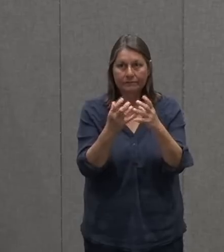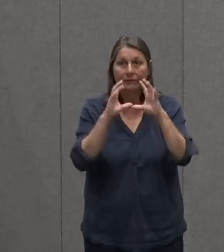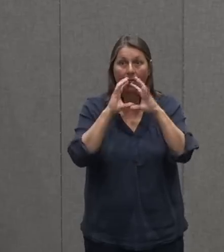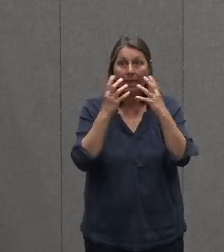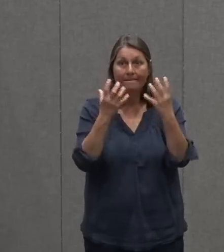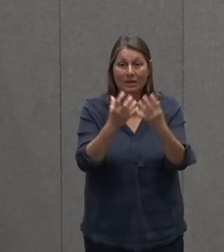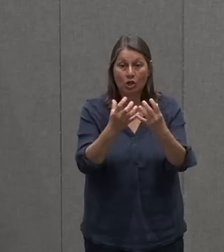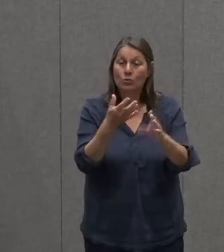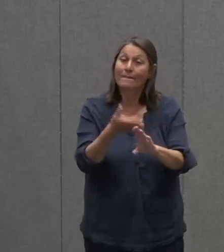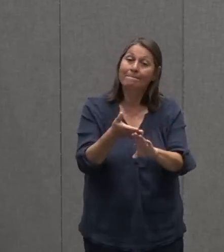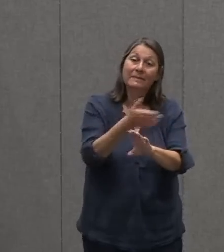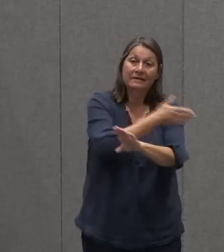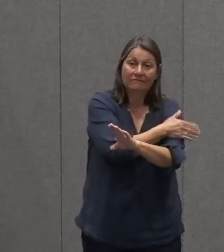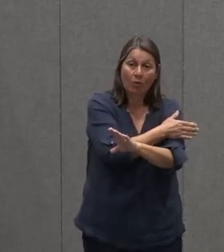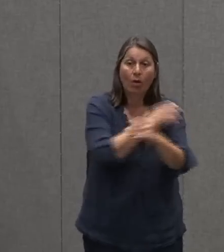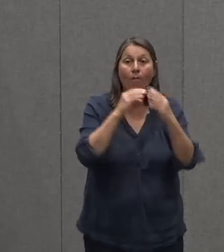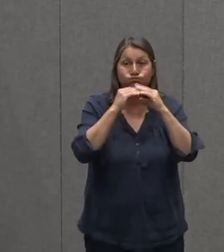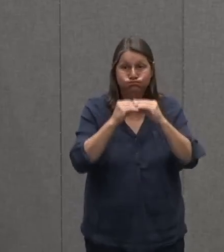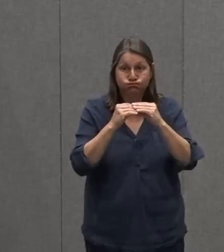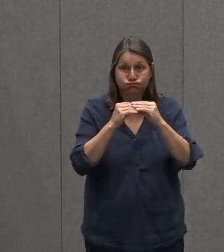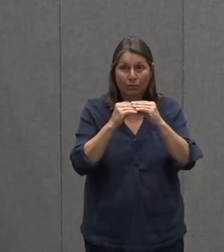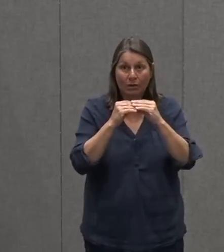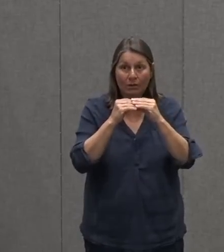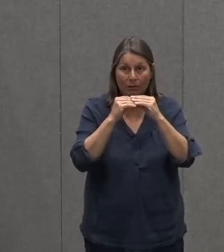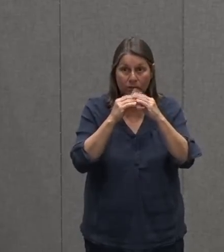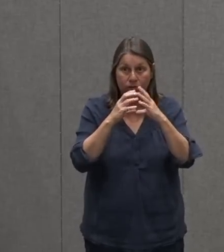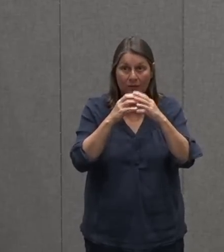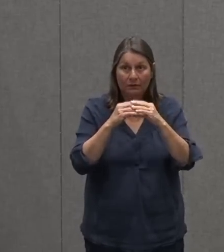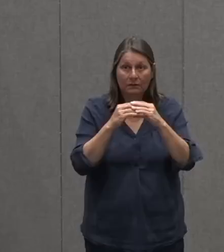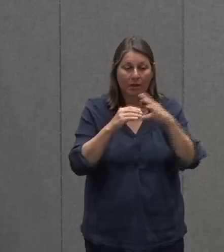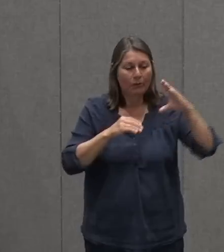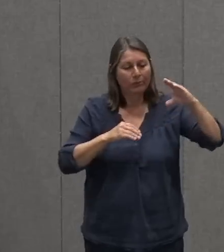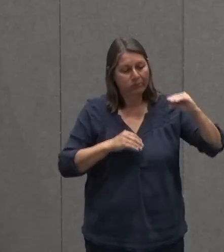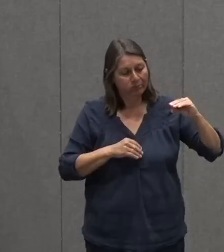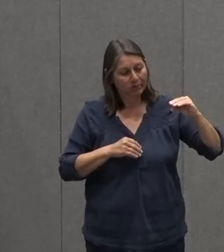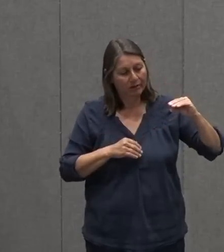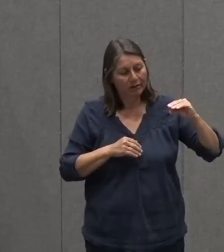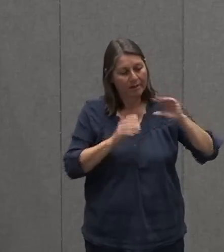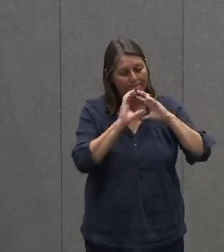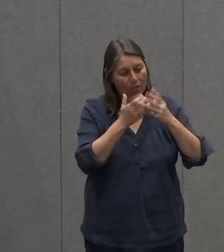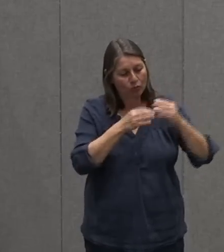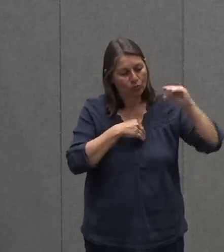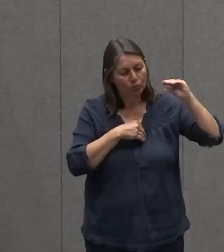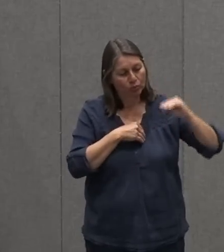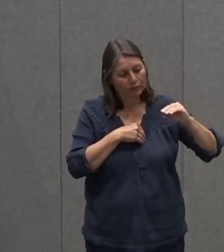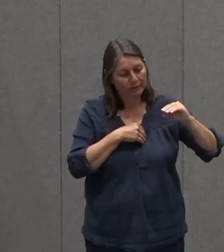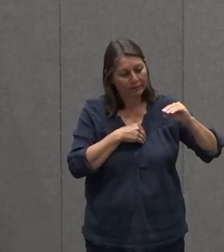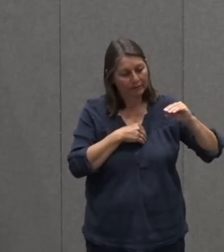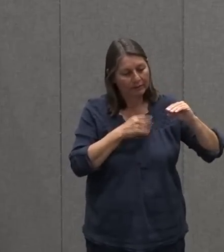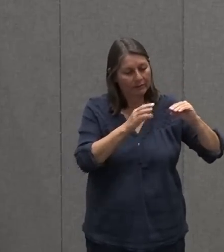it's kind of flat, no gas particles. Then I blew into the balloon